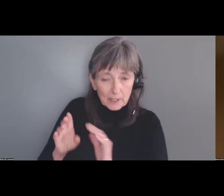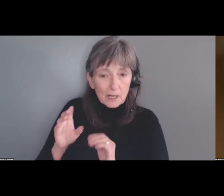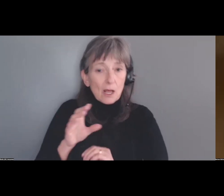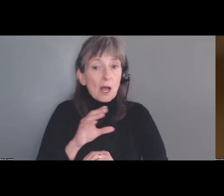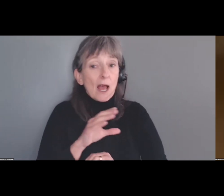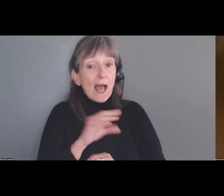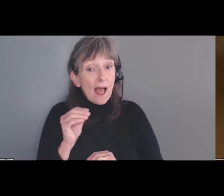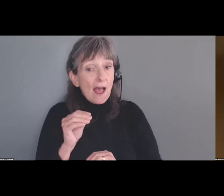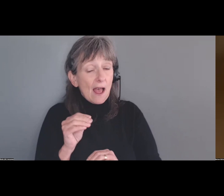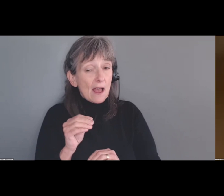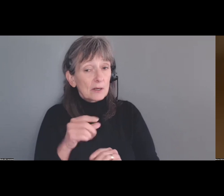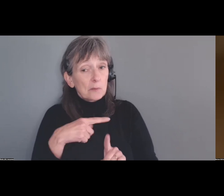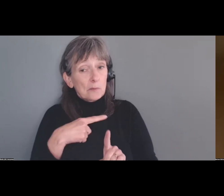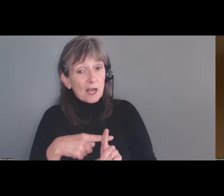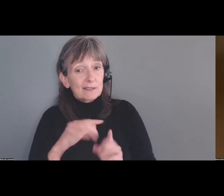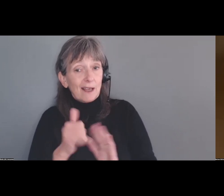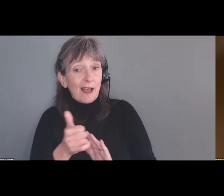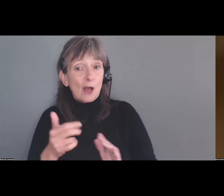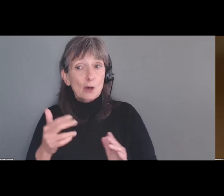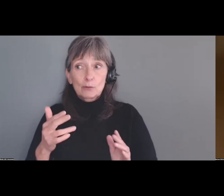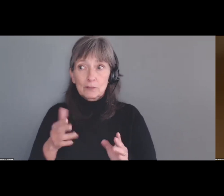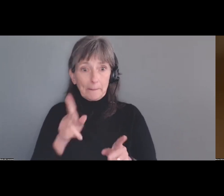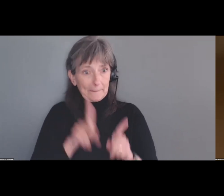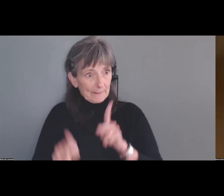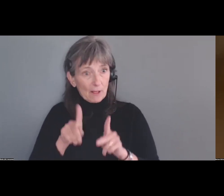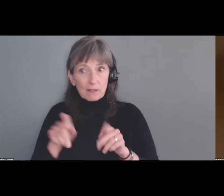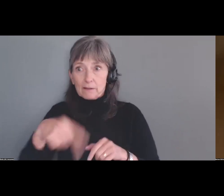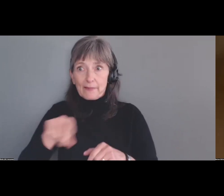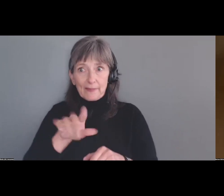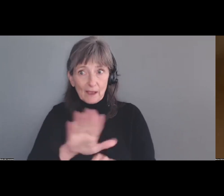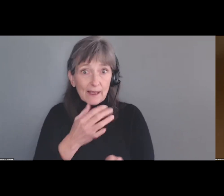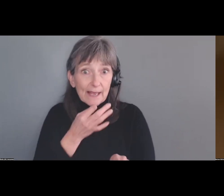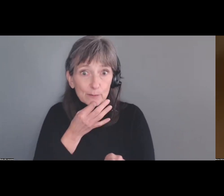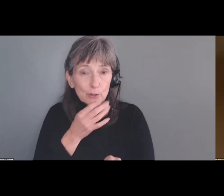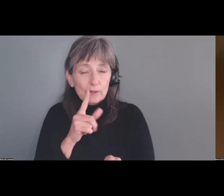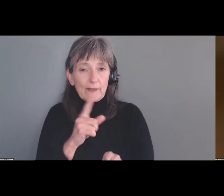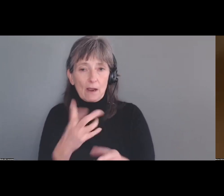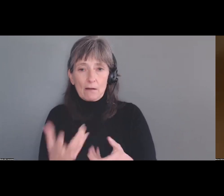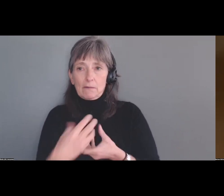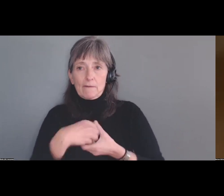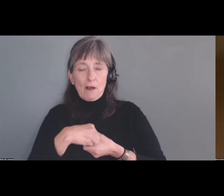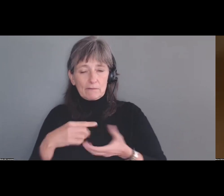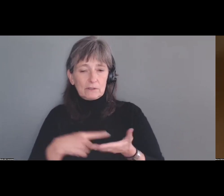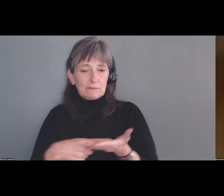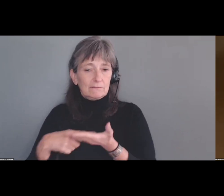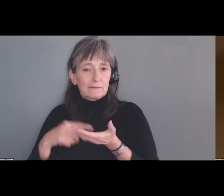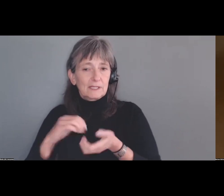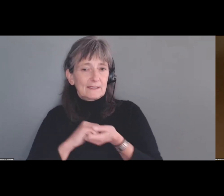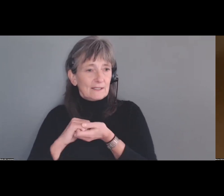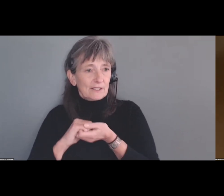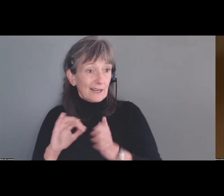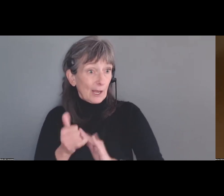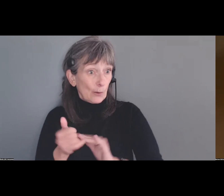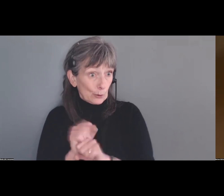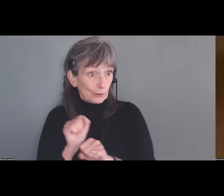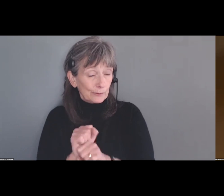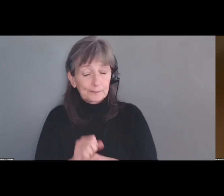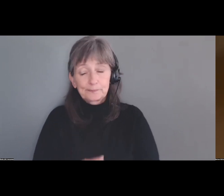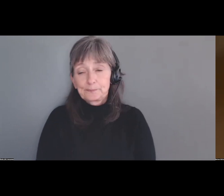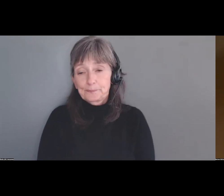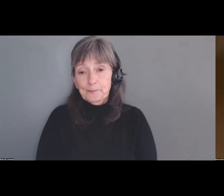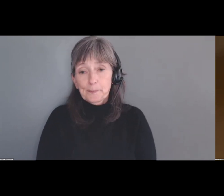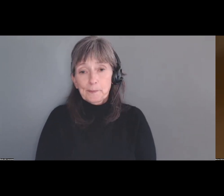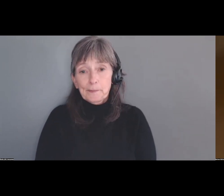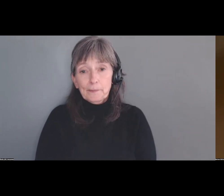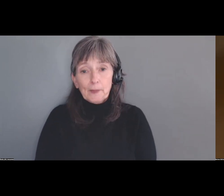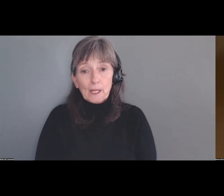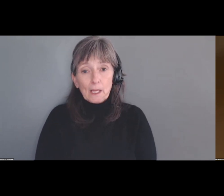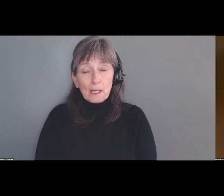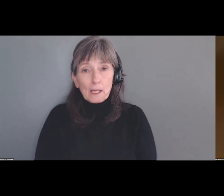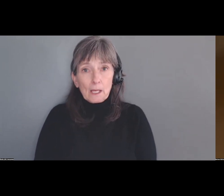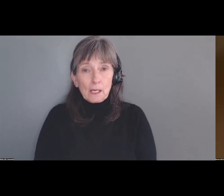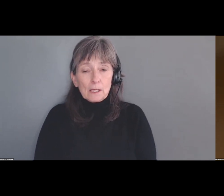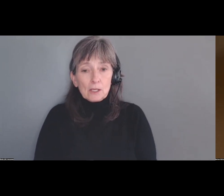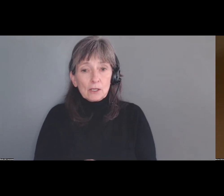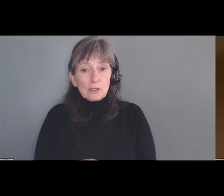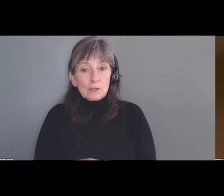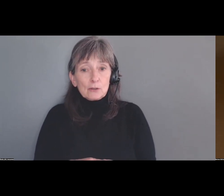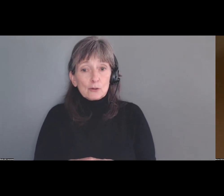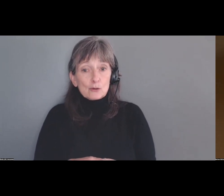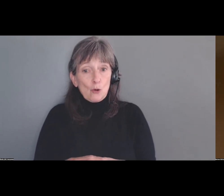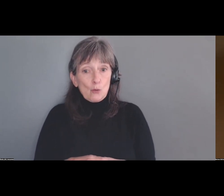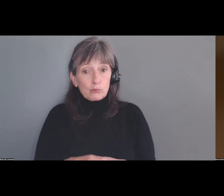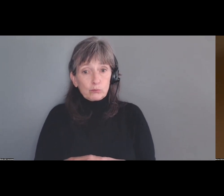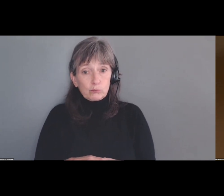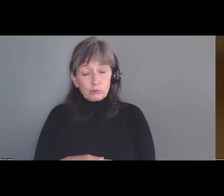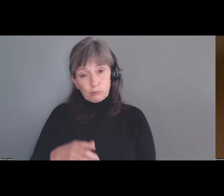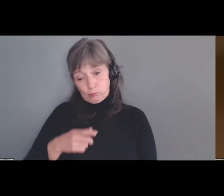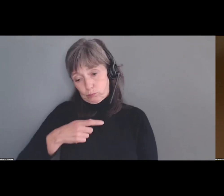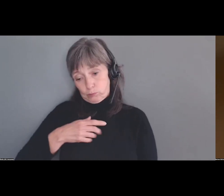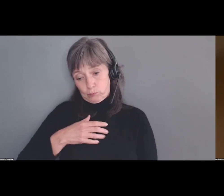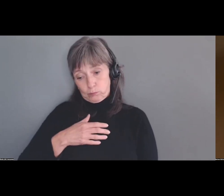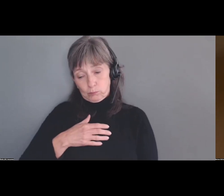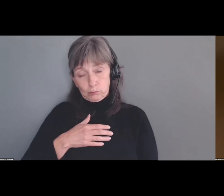and their collaboration. So, yeah, to give a very brief overview, we are a group of facilitators,